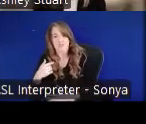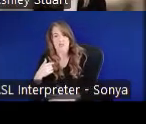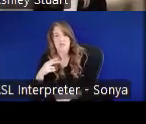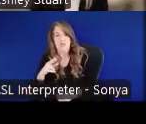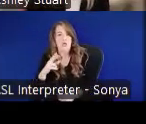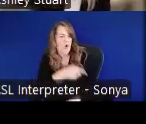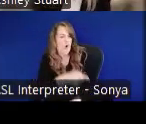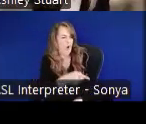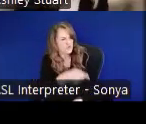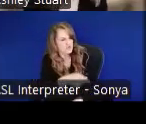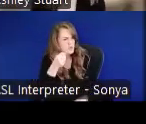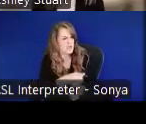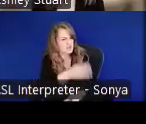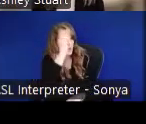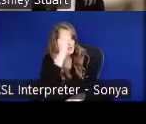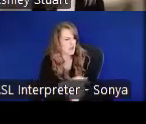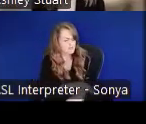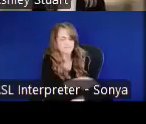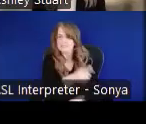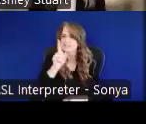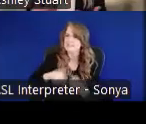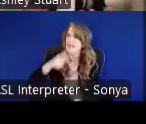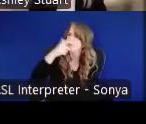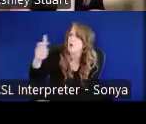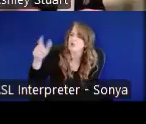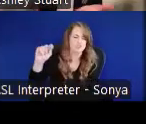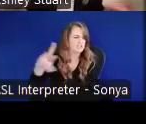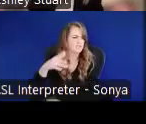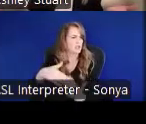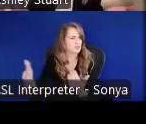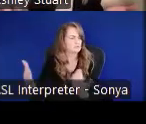your brother. You can't watch TV. Well, what are those two